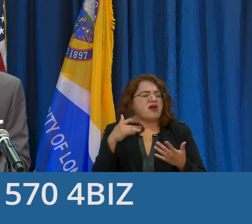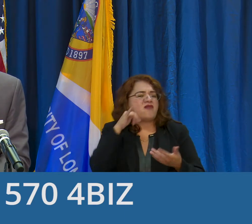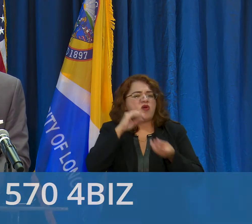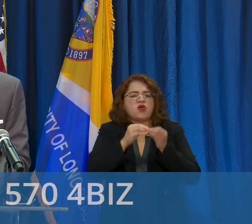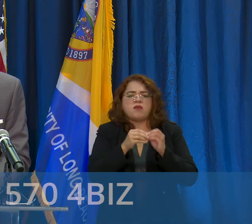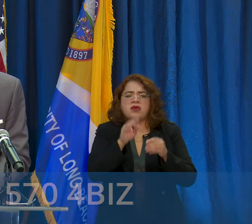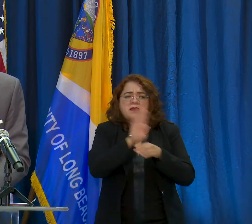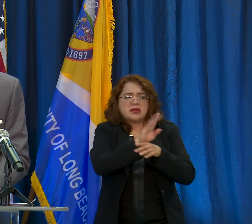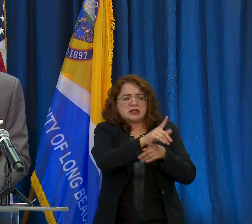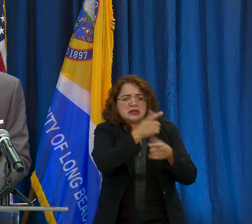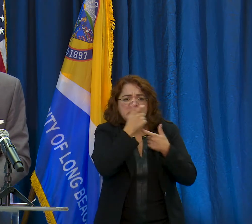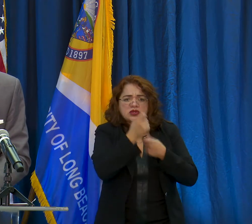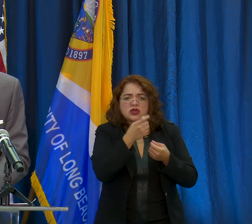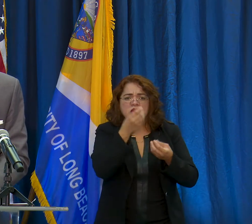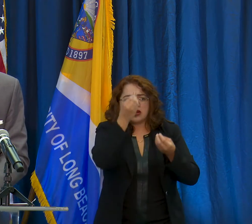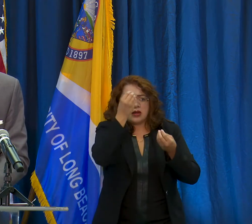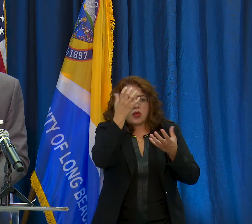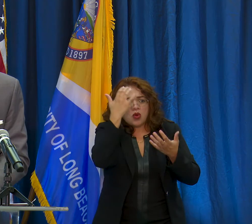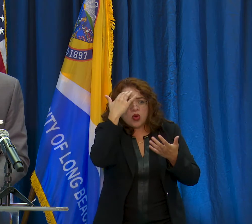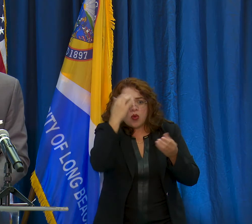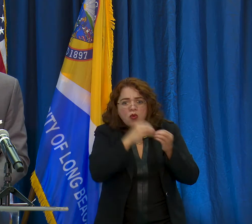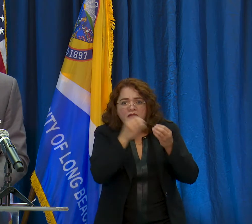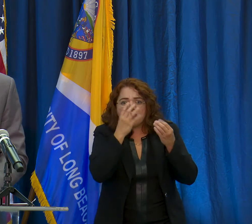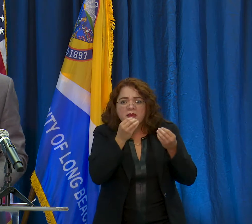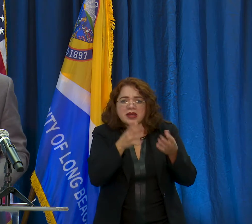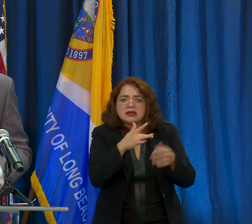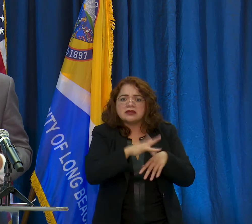to learn more about these and other programs.